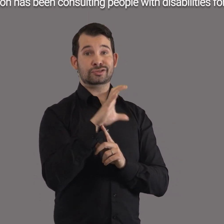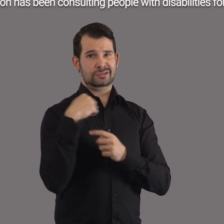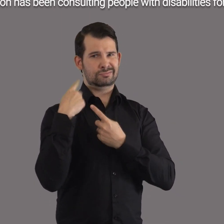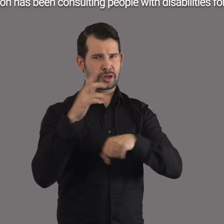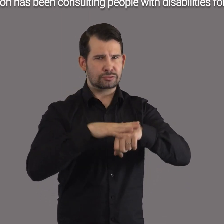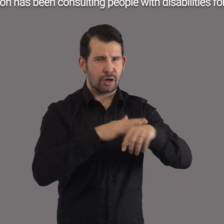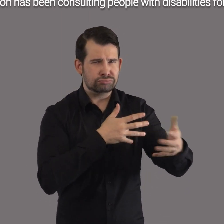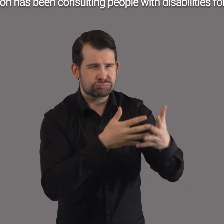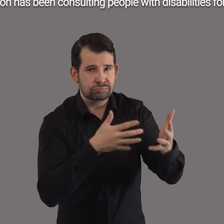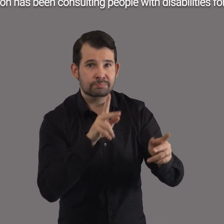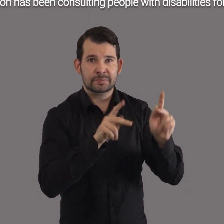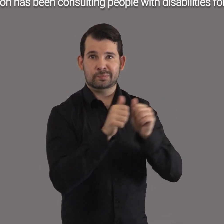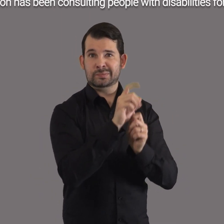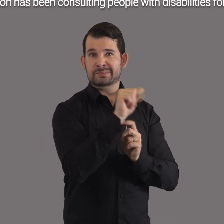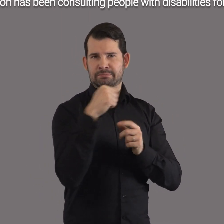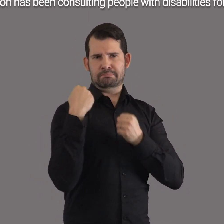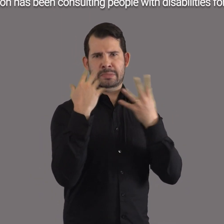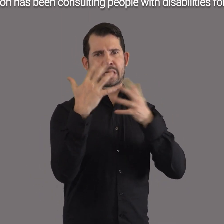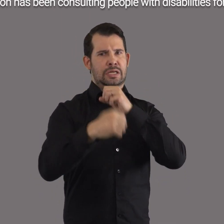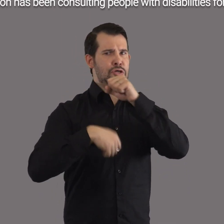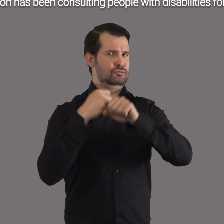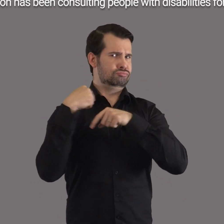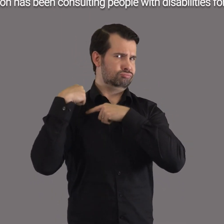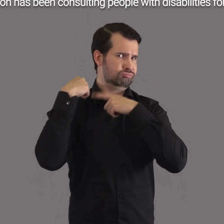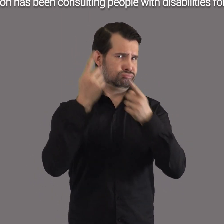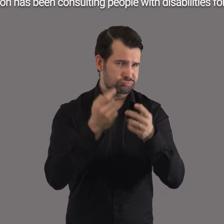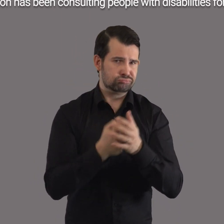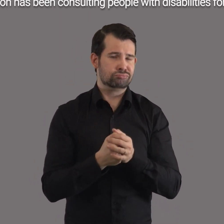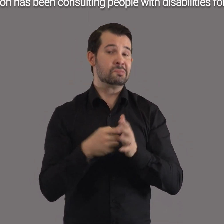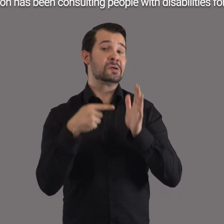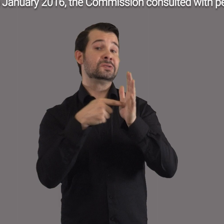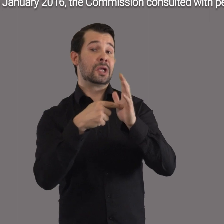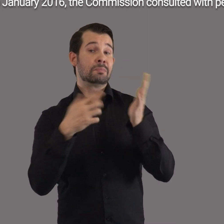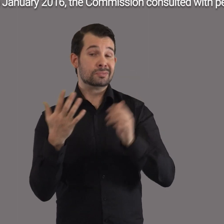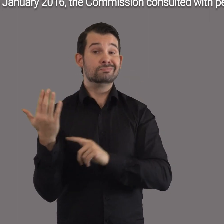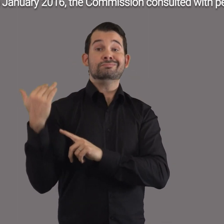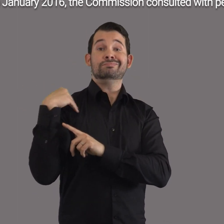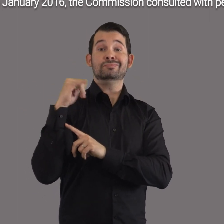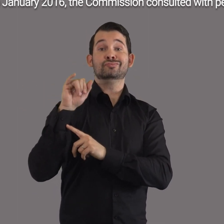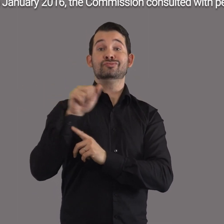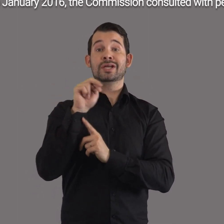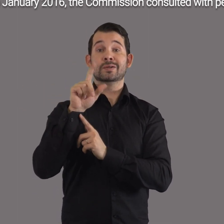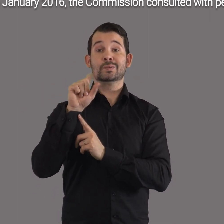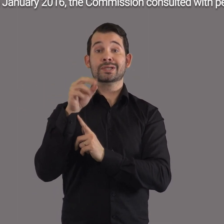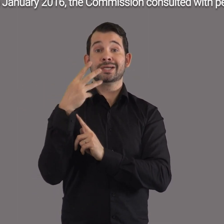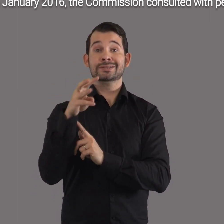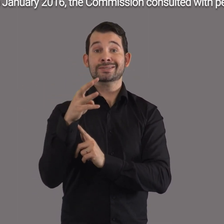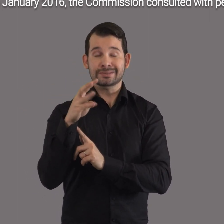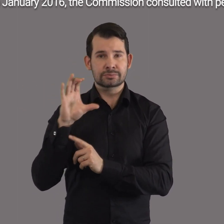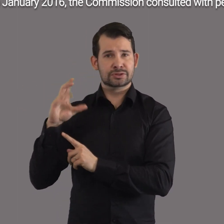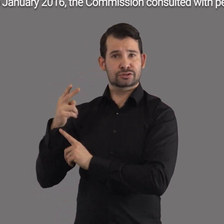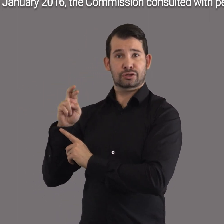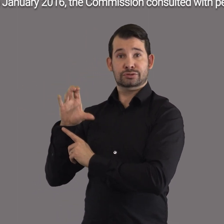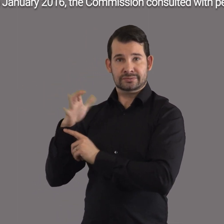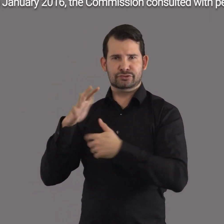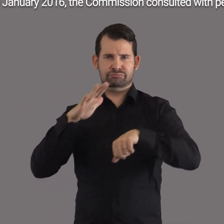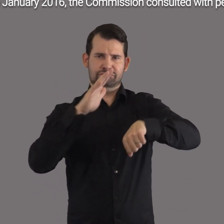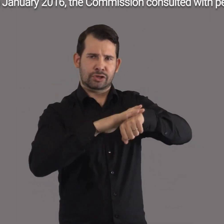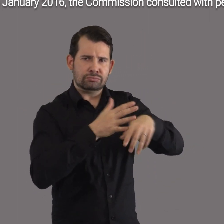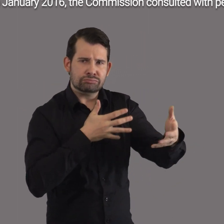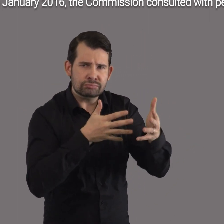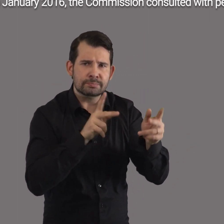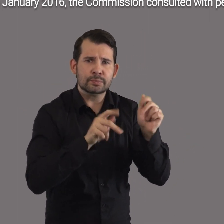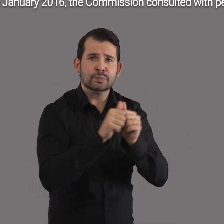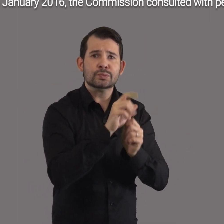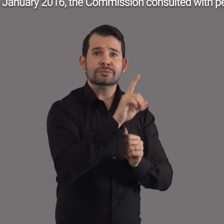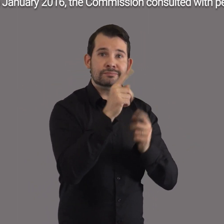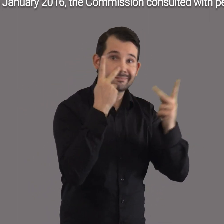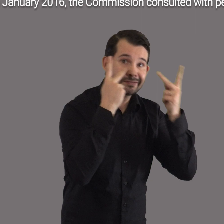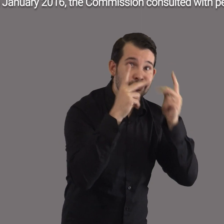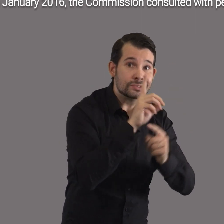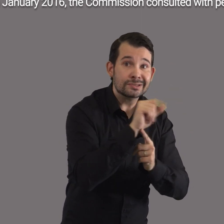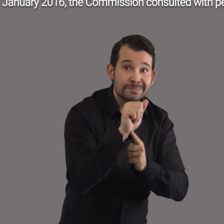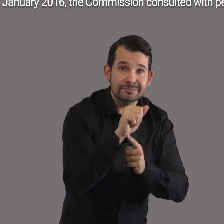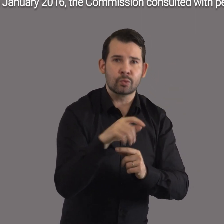The Commission has been consulting people with disabilities for many years.